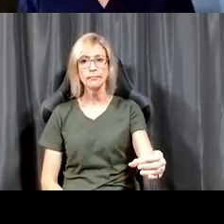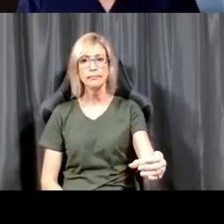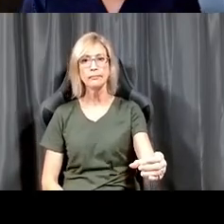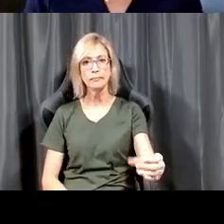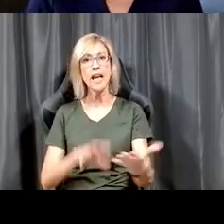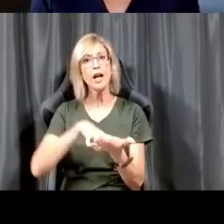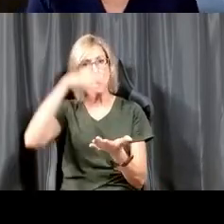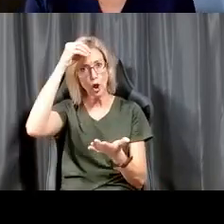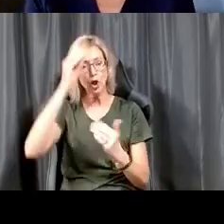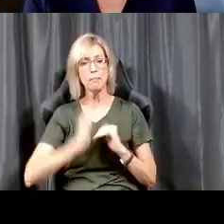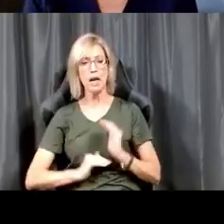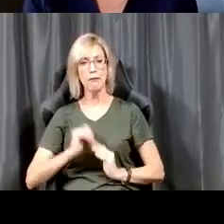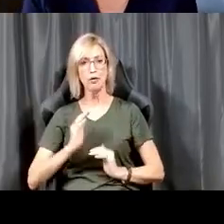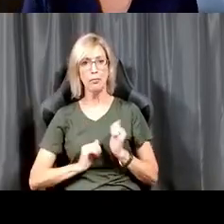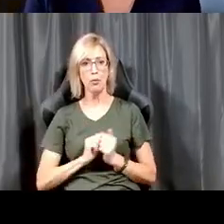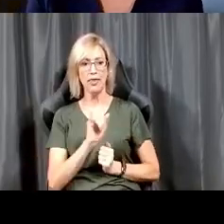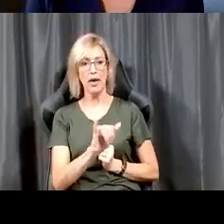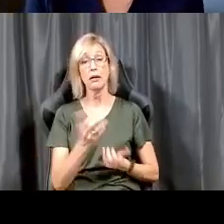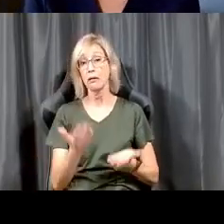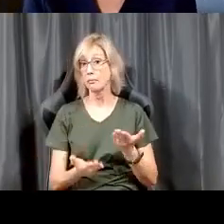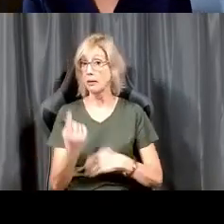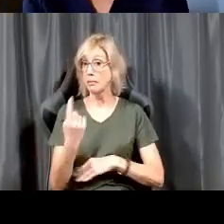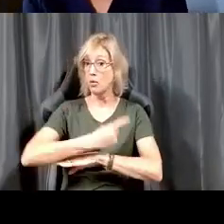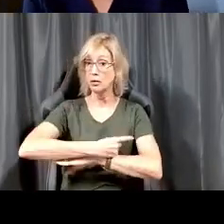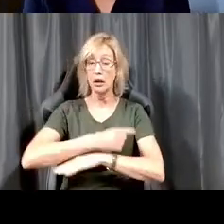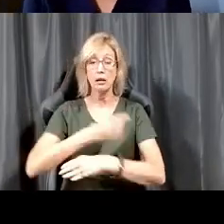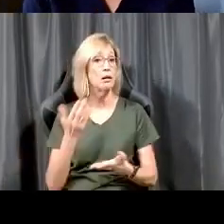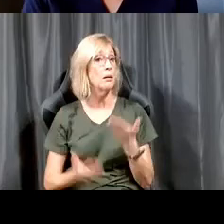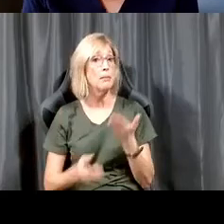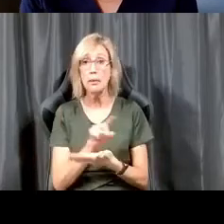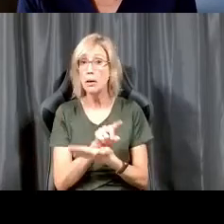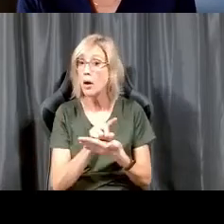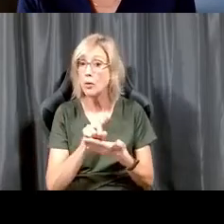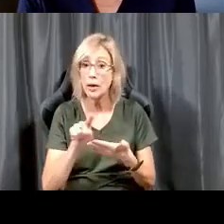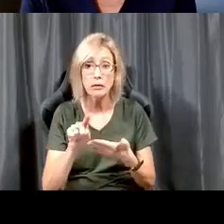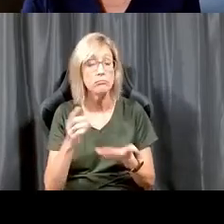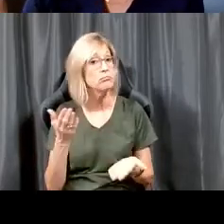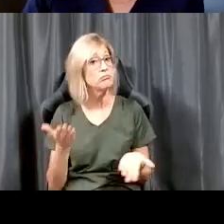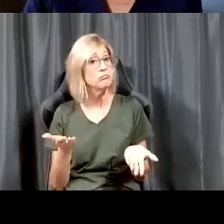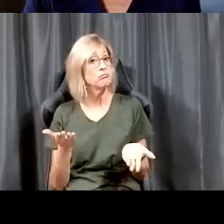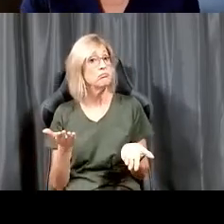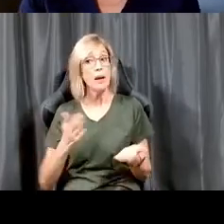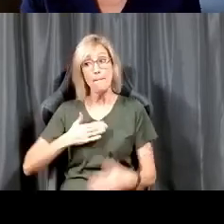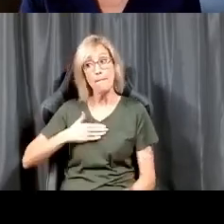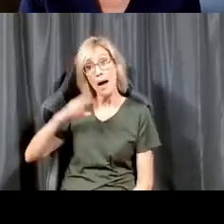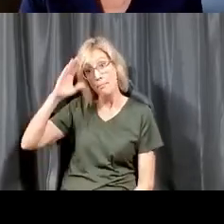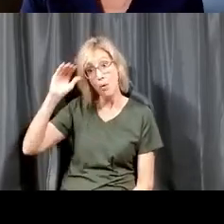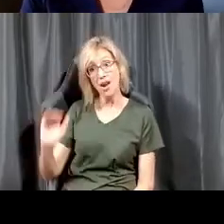And that could take a day . That could take a week. And the case with my little boy, took us six weeks.